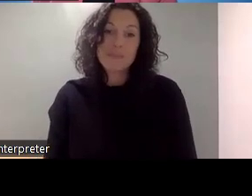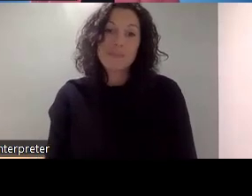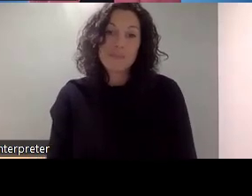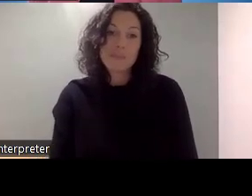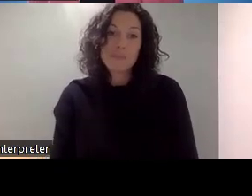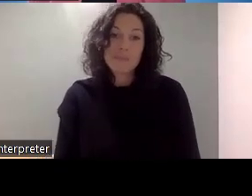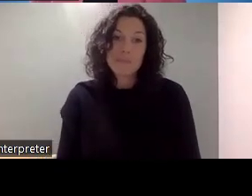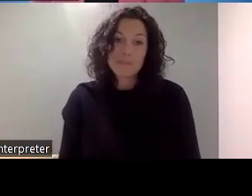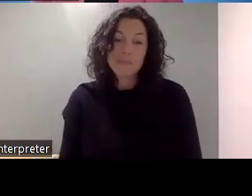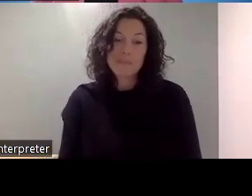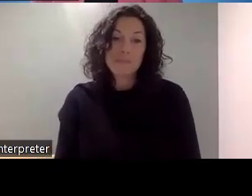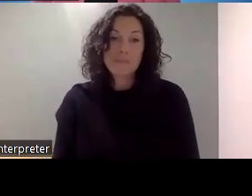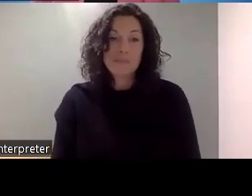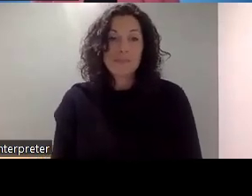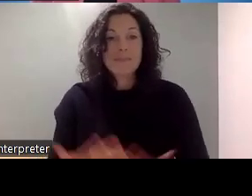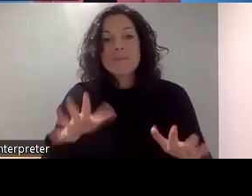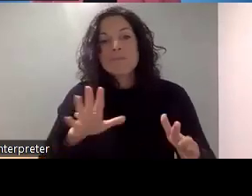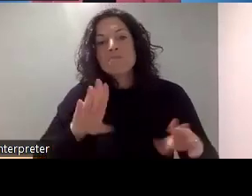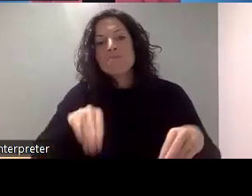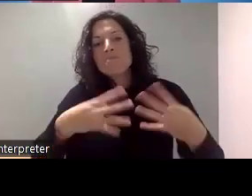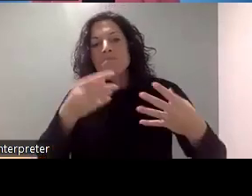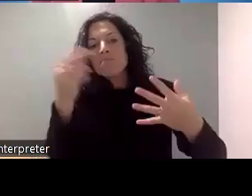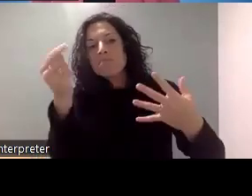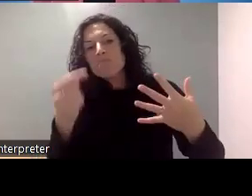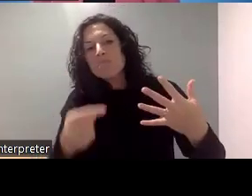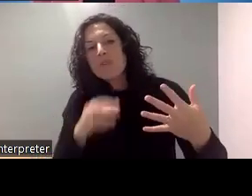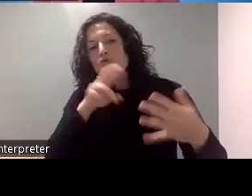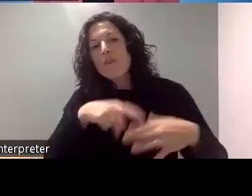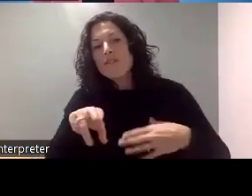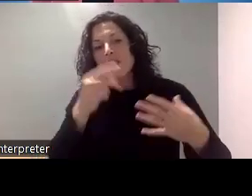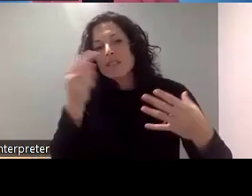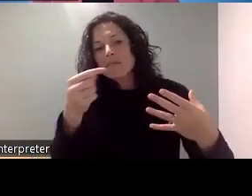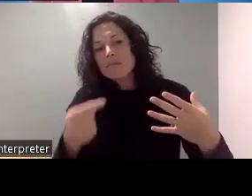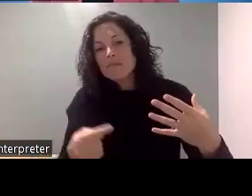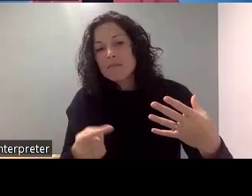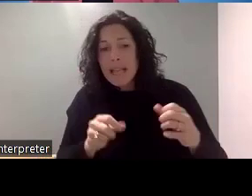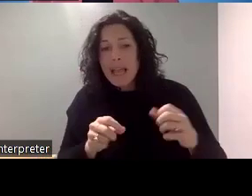I have provided some references here for you to go back and review if you have any questions,